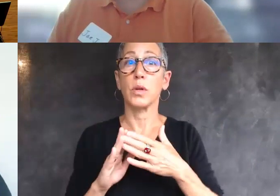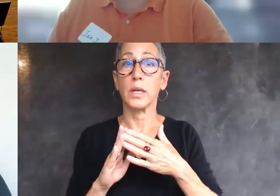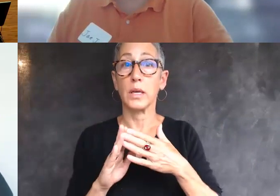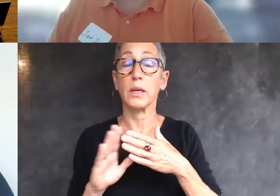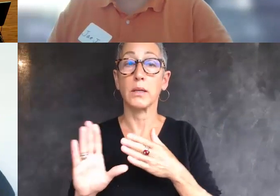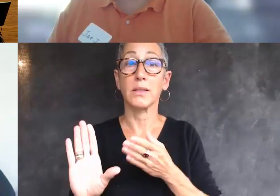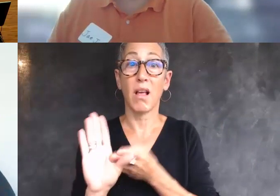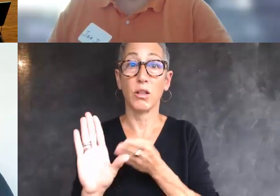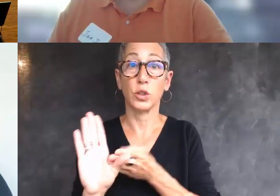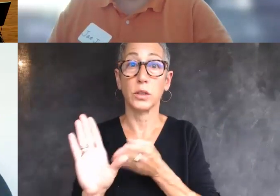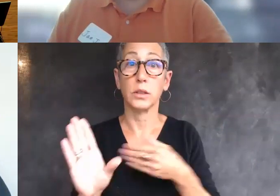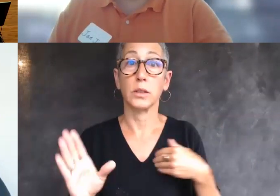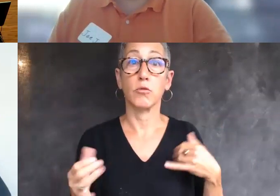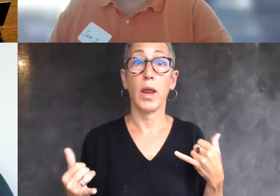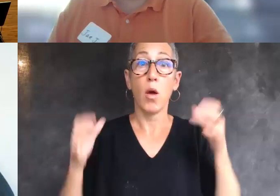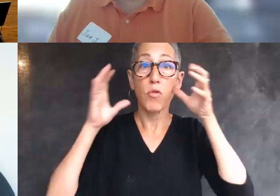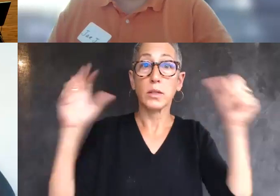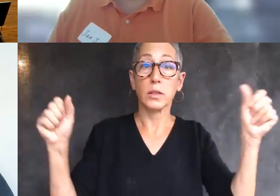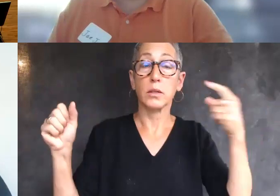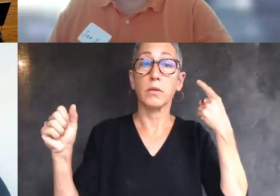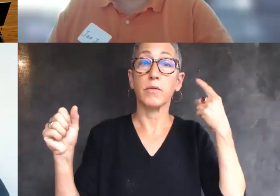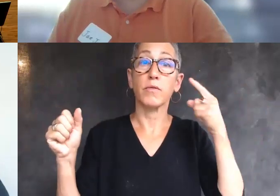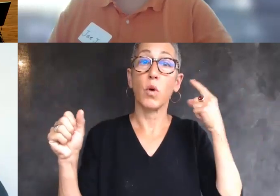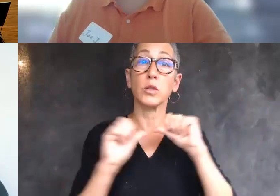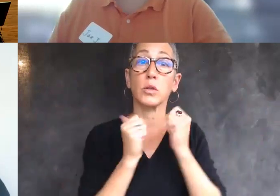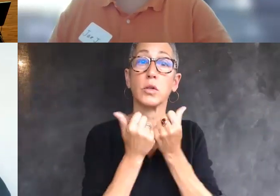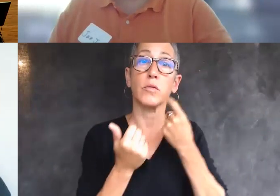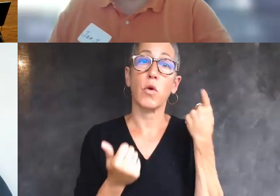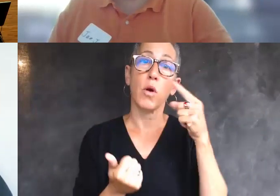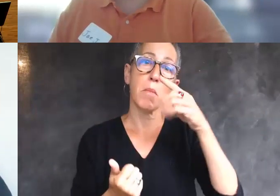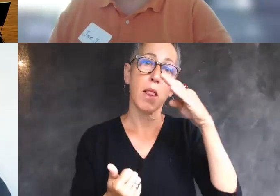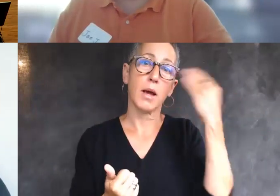The current president of Chicago Association of Black Psychologists. I met Chris.